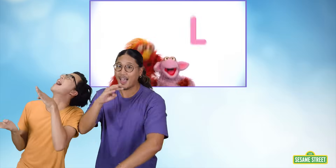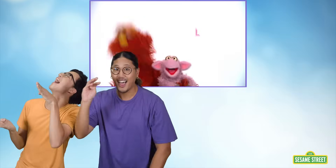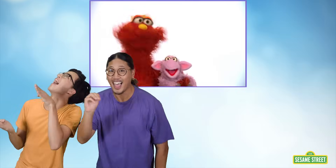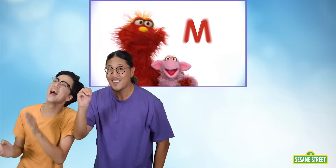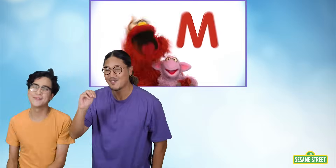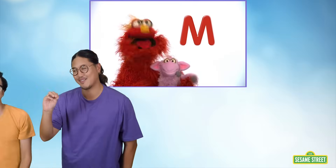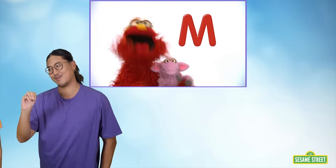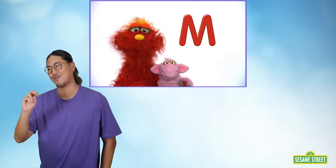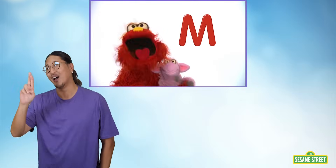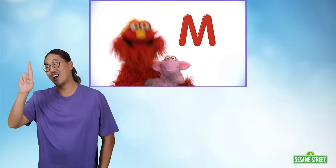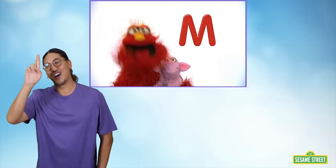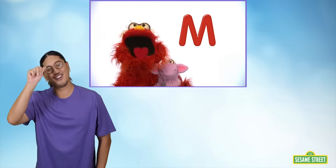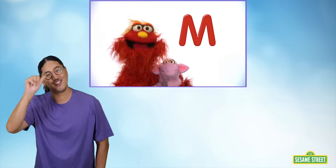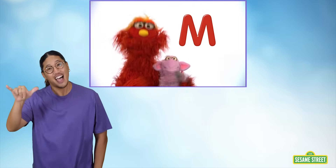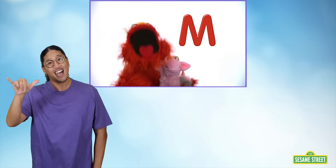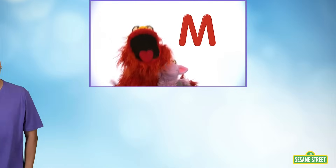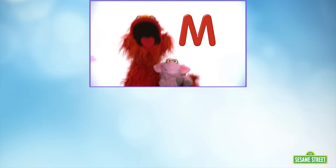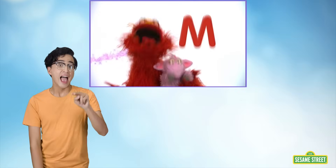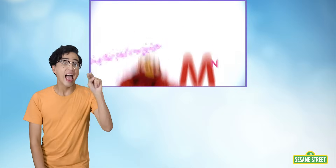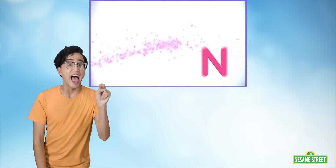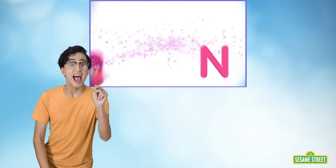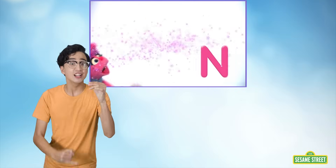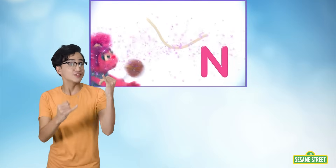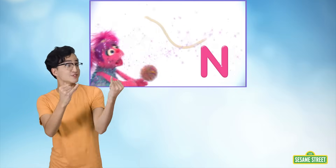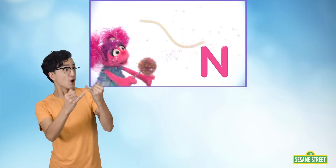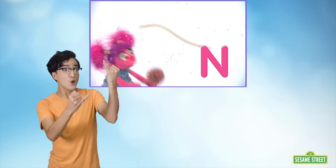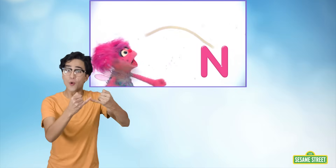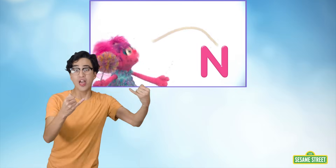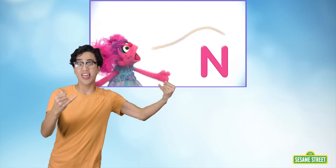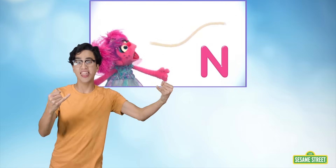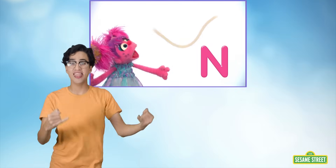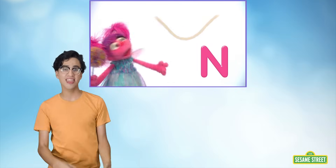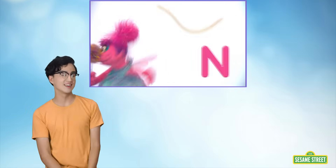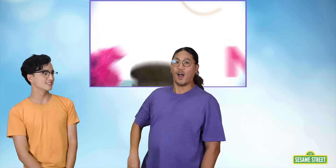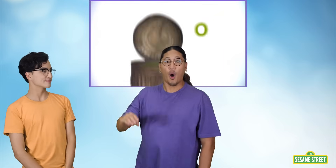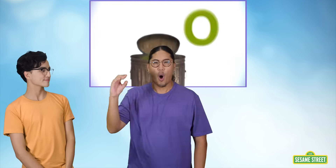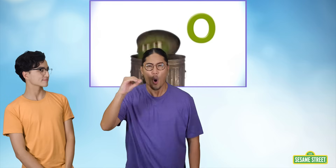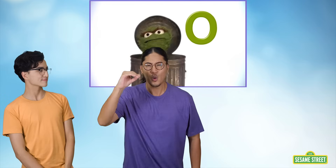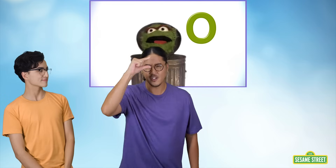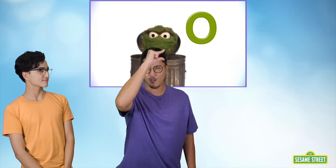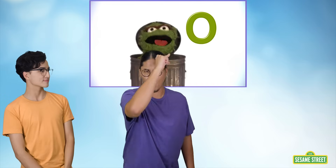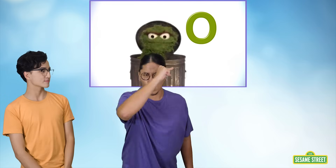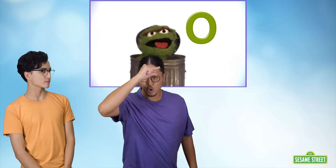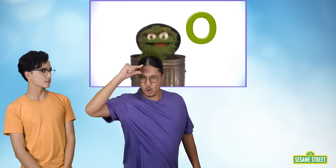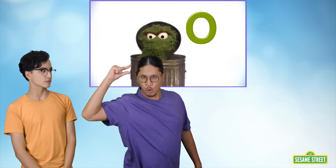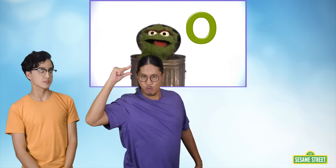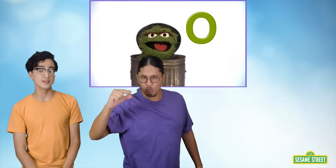M is for Murray. [SINGING] N is for noodle. O is for Oscar.